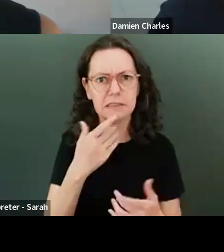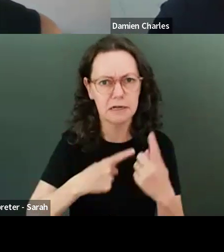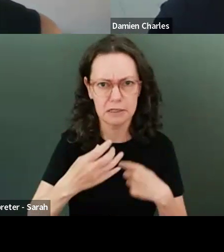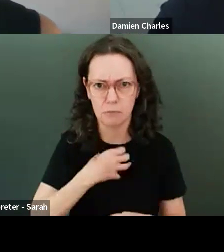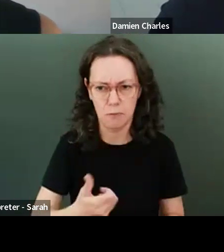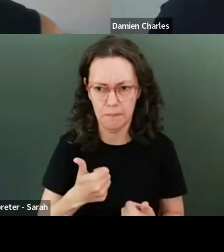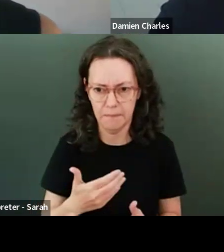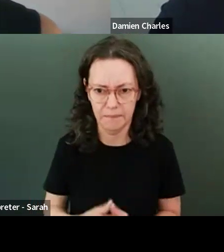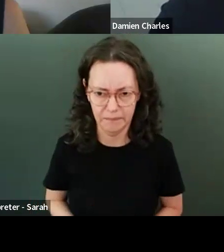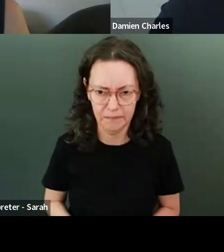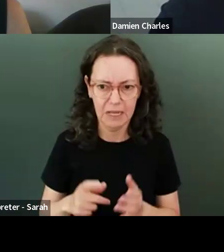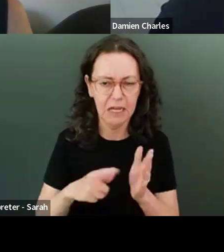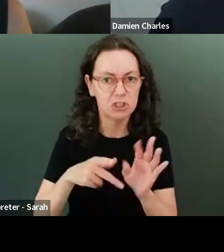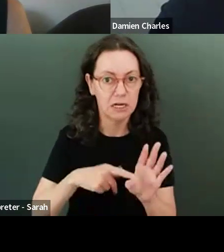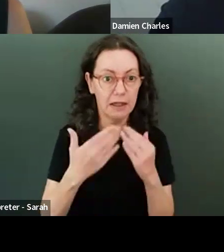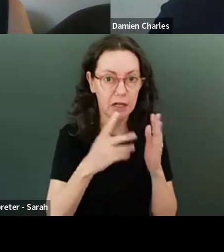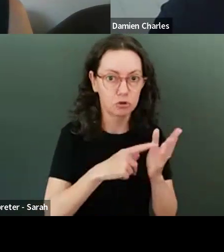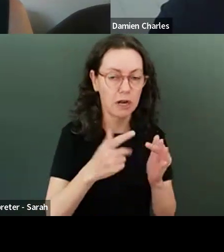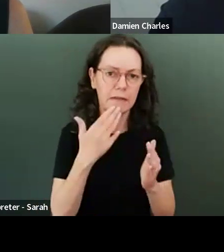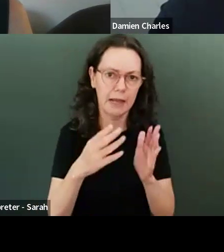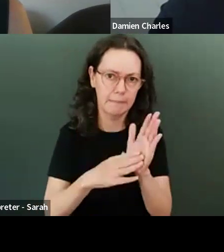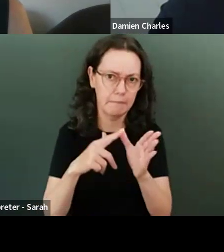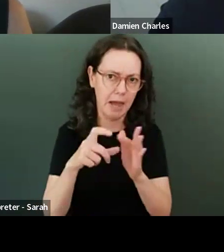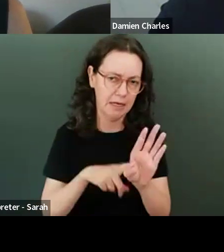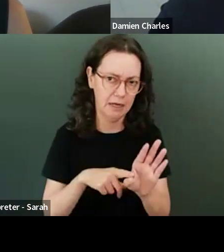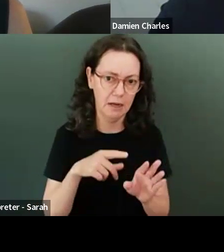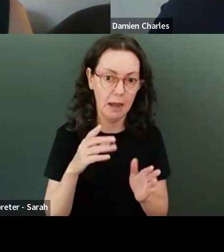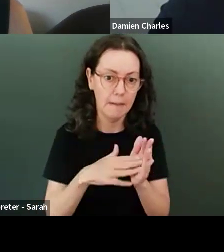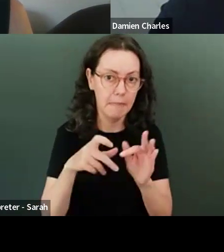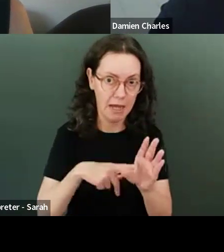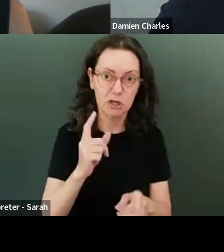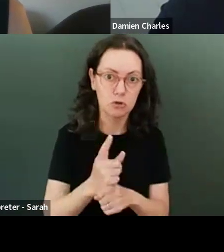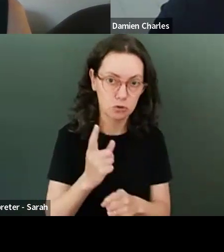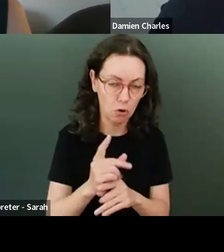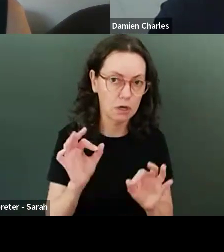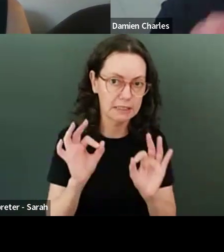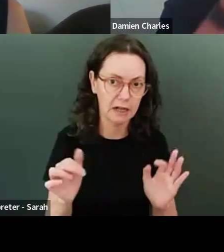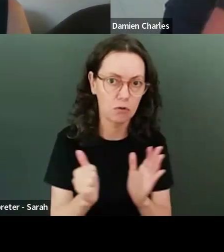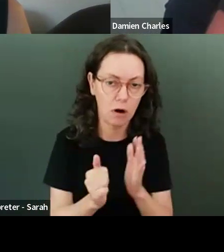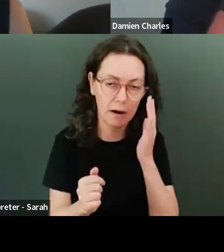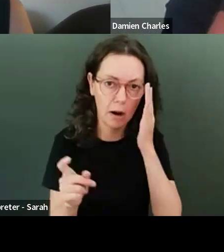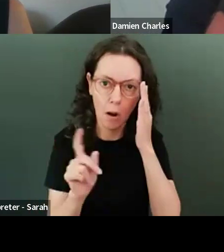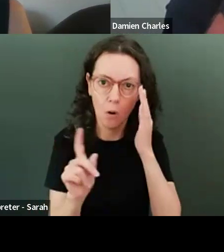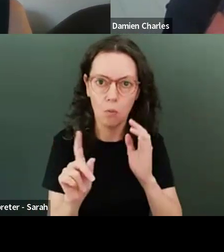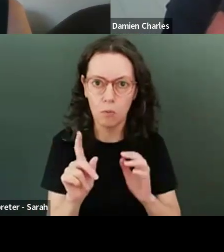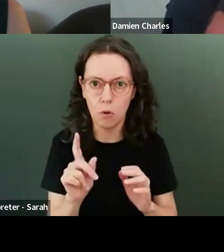you Maddie because Maddie really highlighted in her U presentation